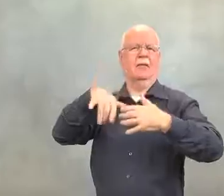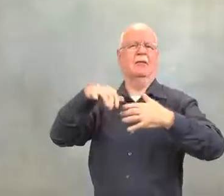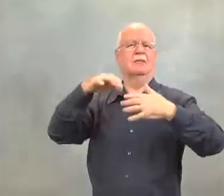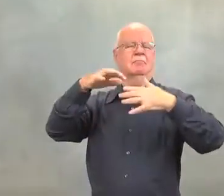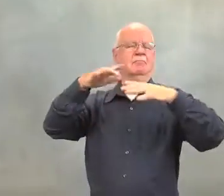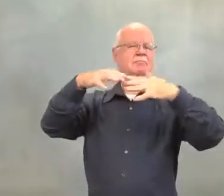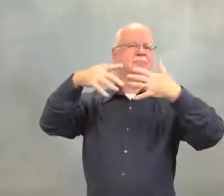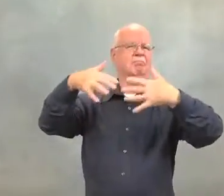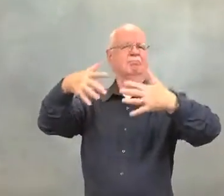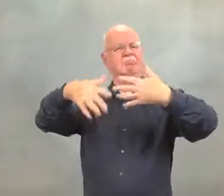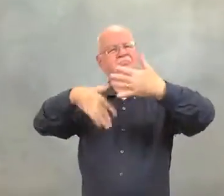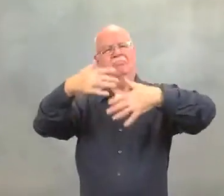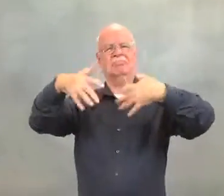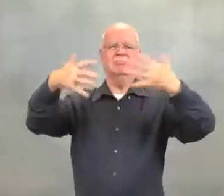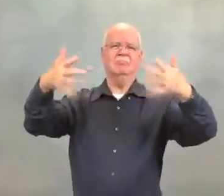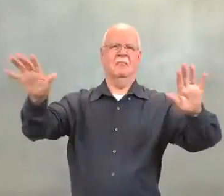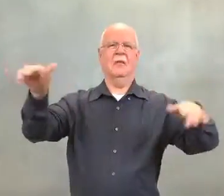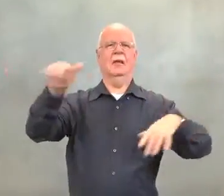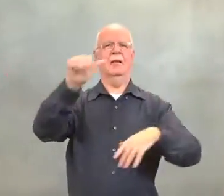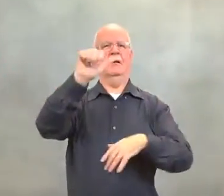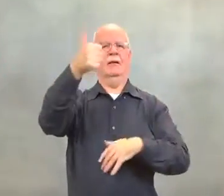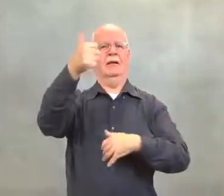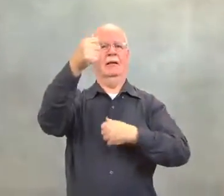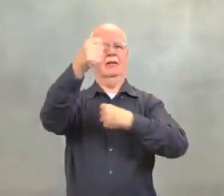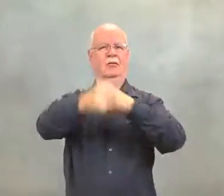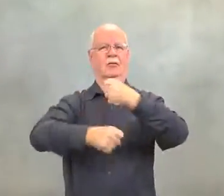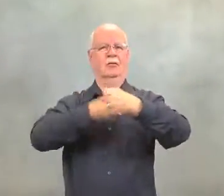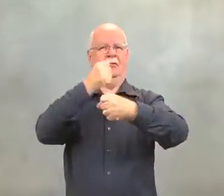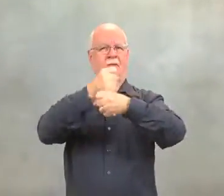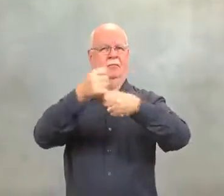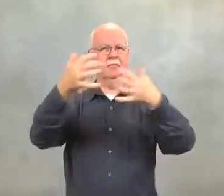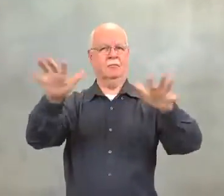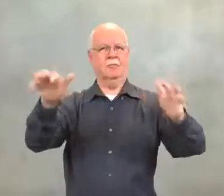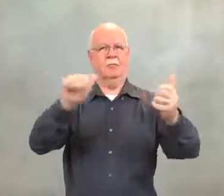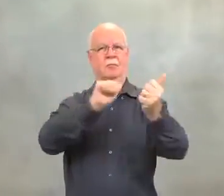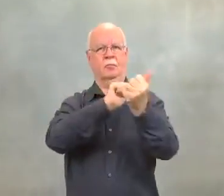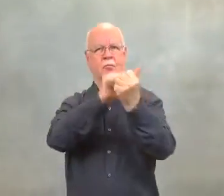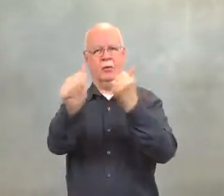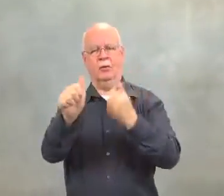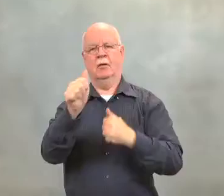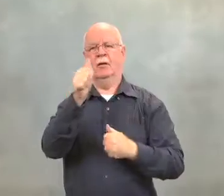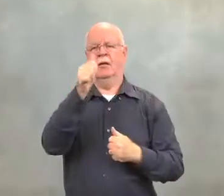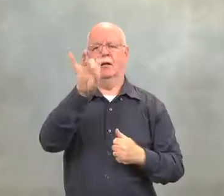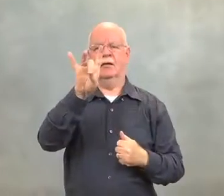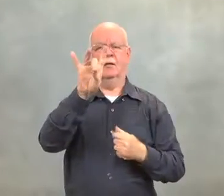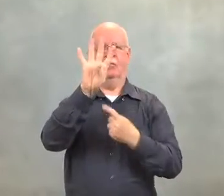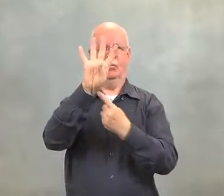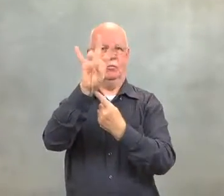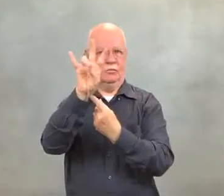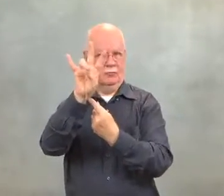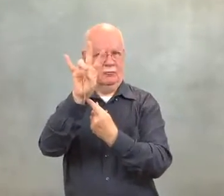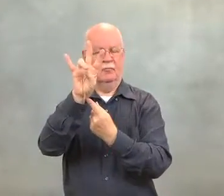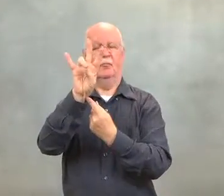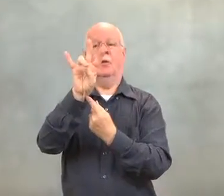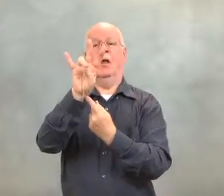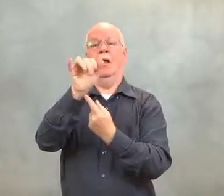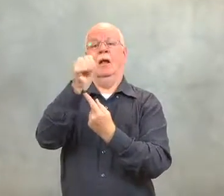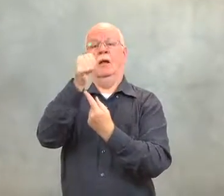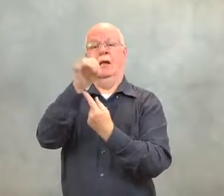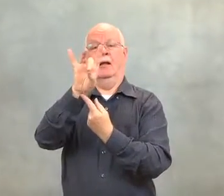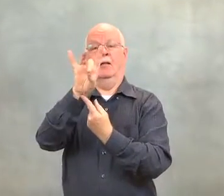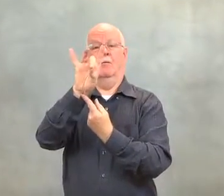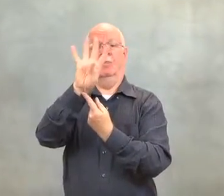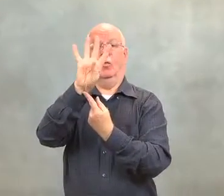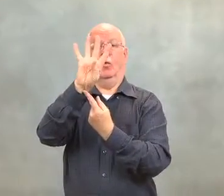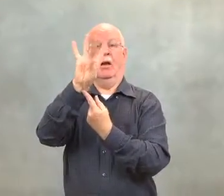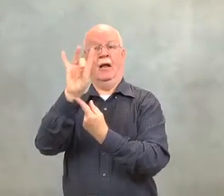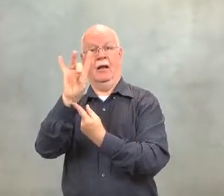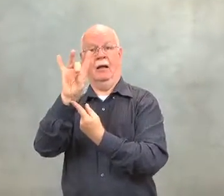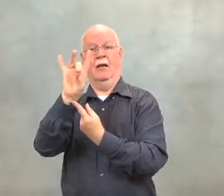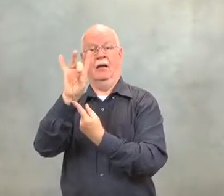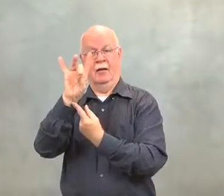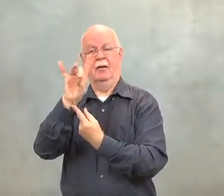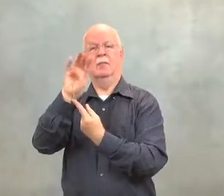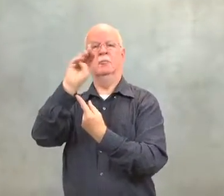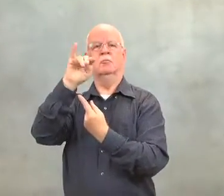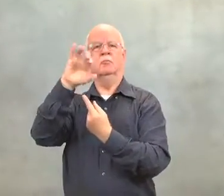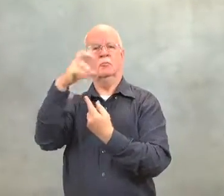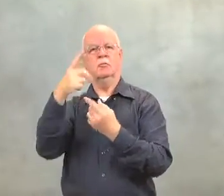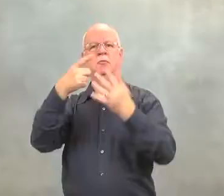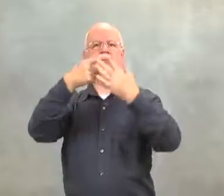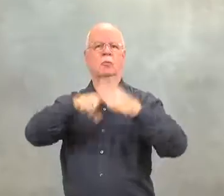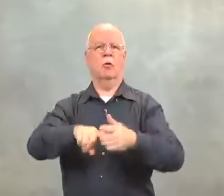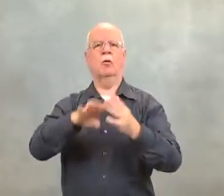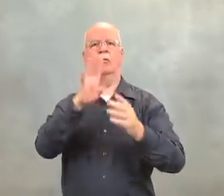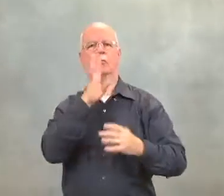After all that, 10 years passed in 1847.